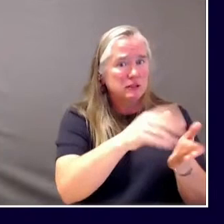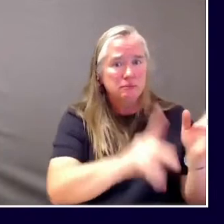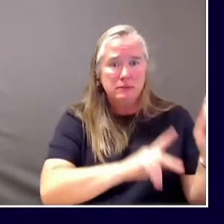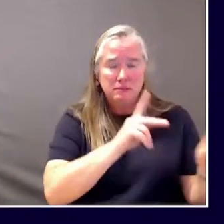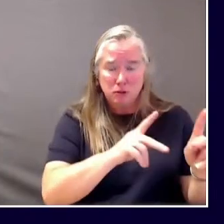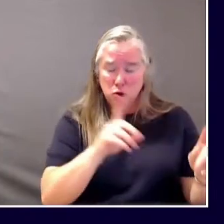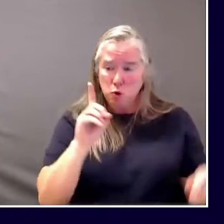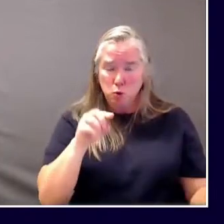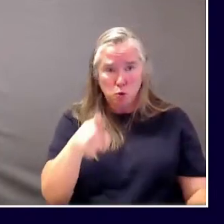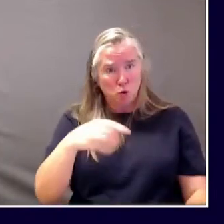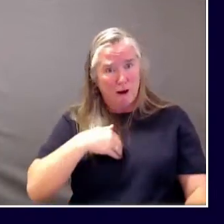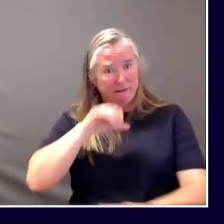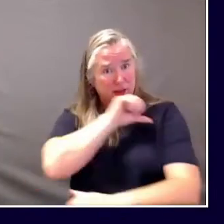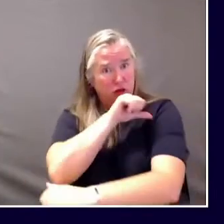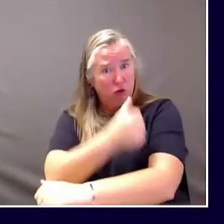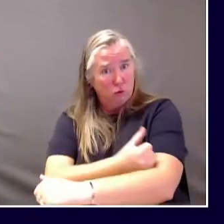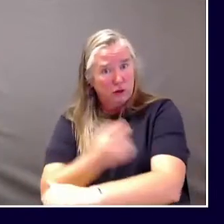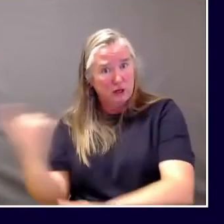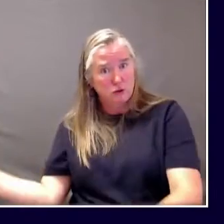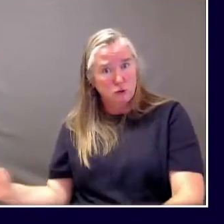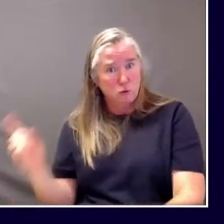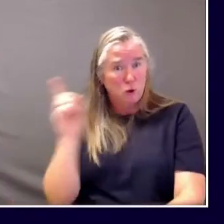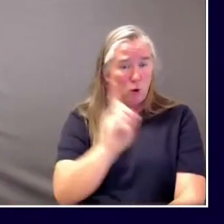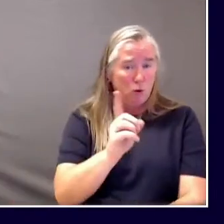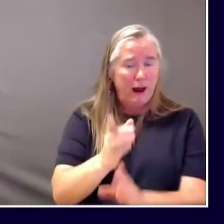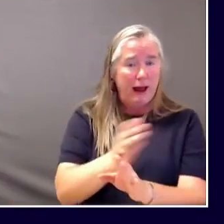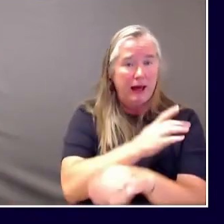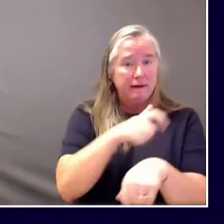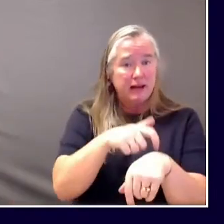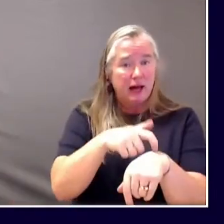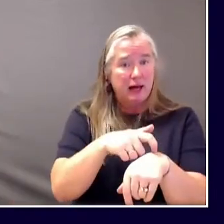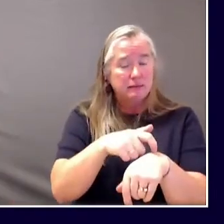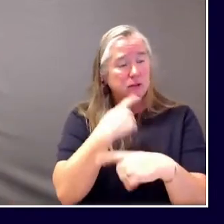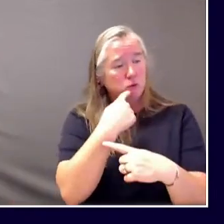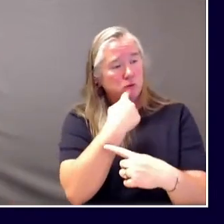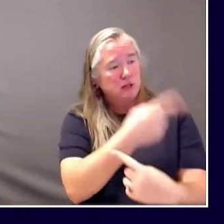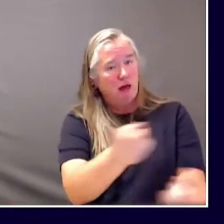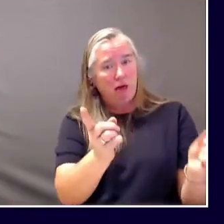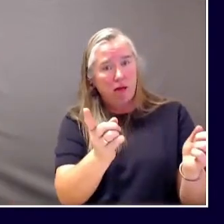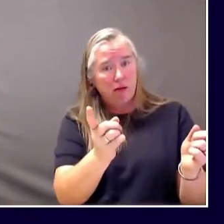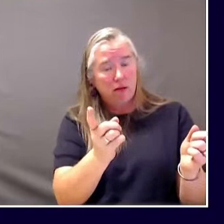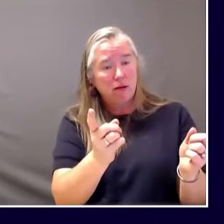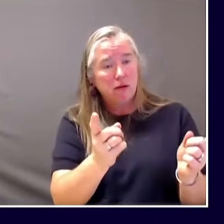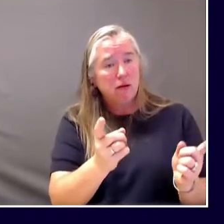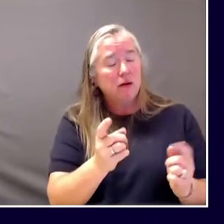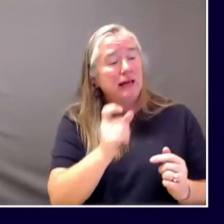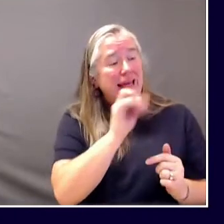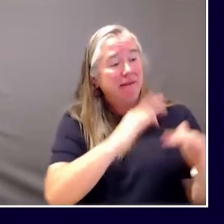authority to go in it ahead of